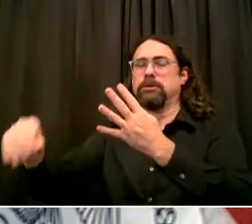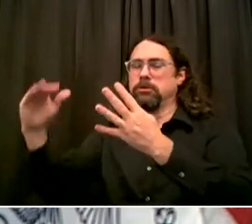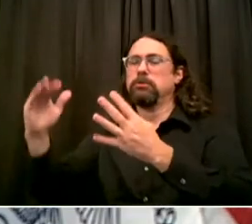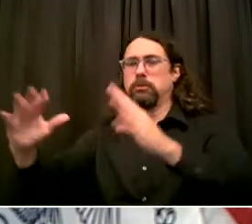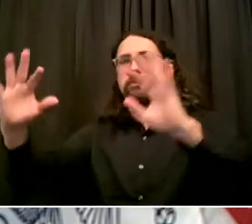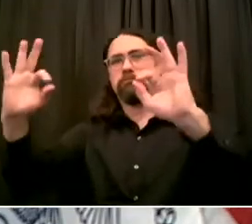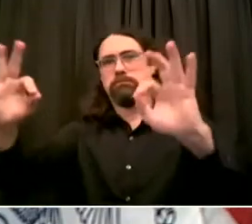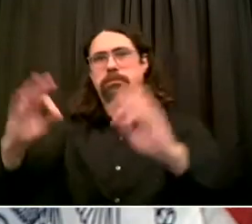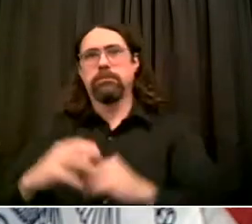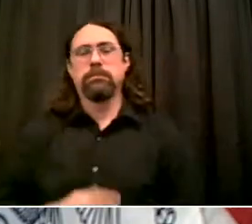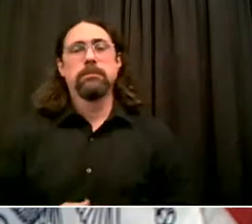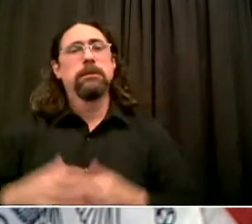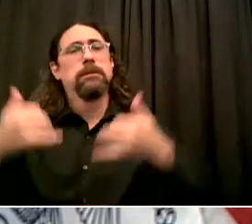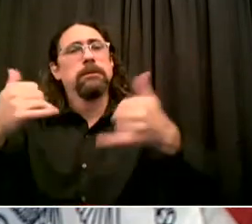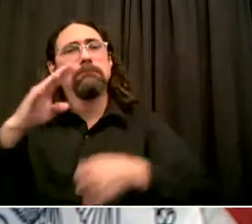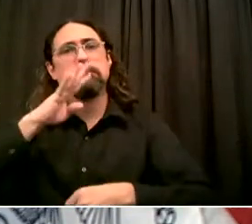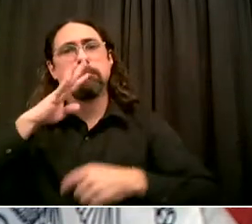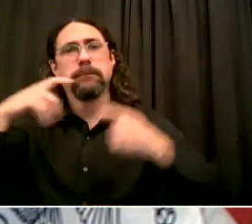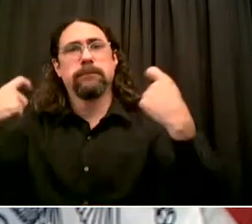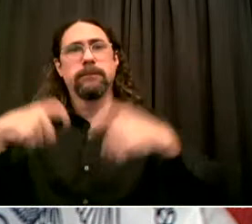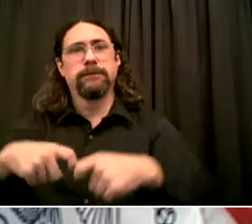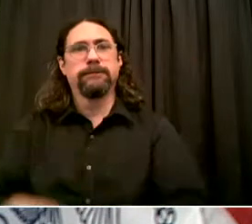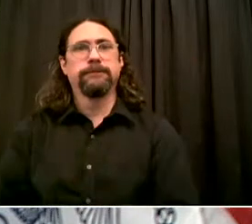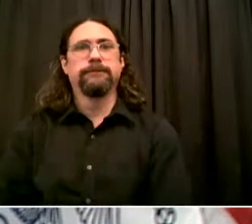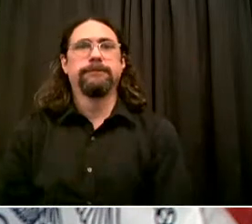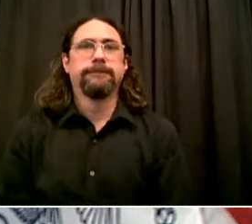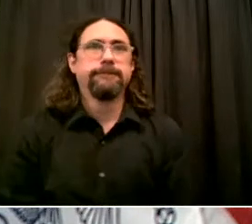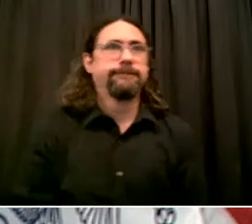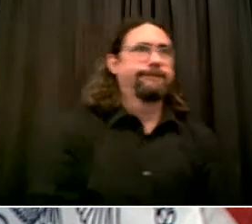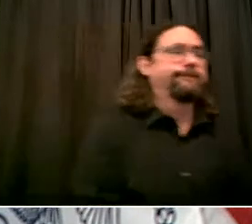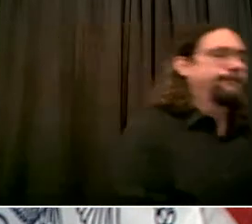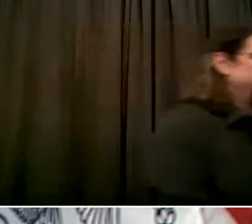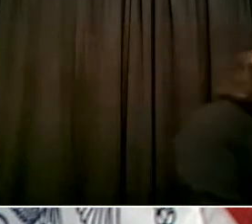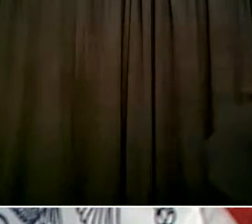WE WANT TO KEEP IT THAT WAY AND PUSH IT BACK DOWN.